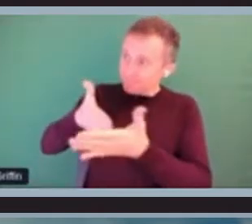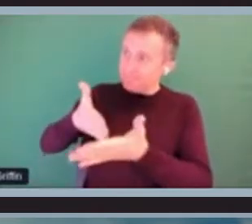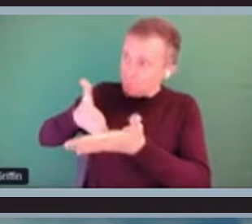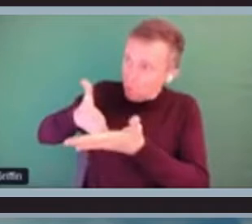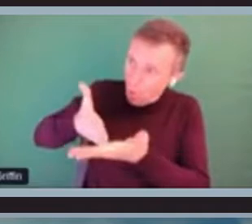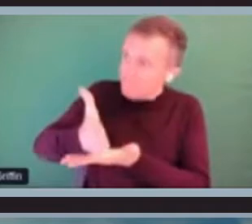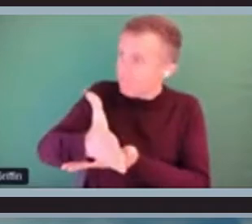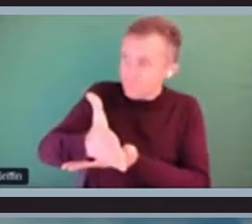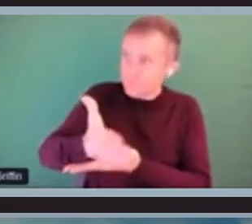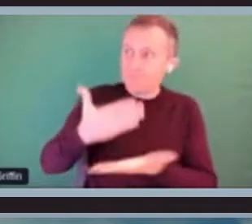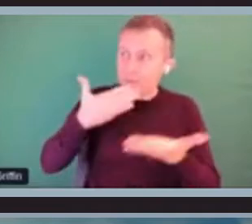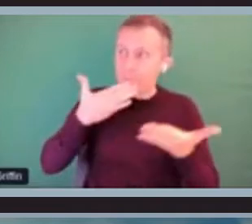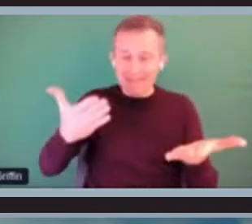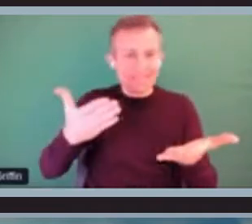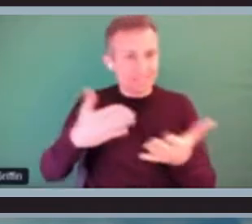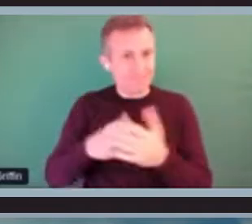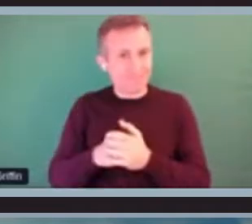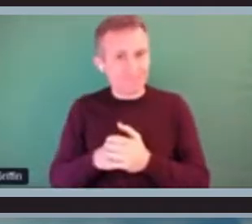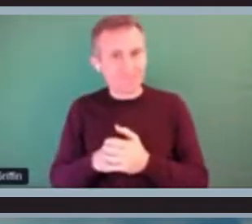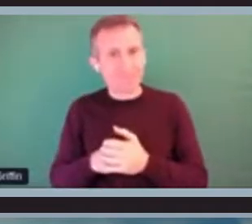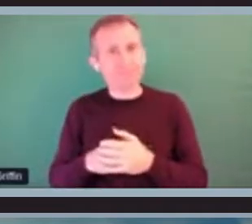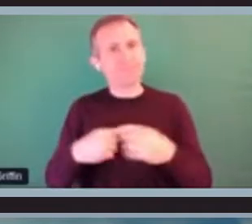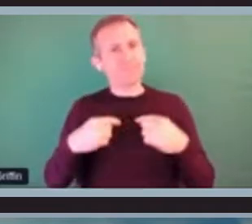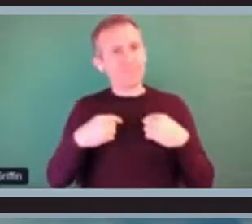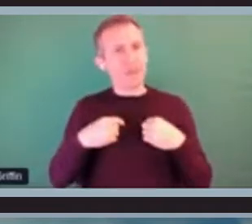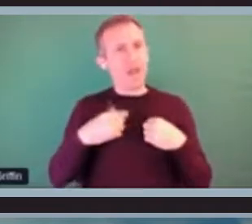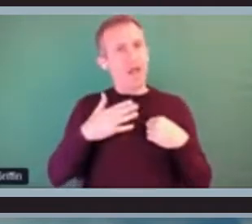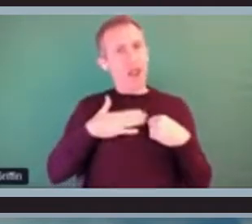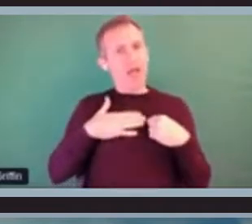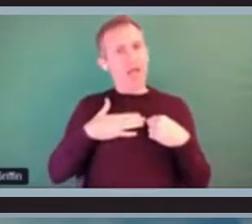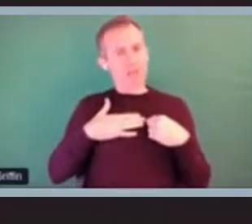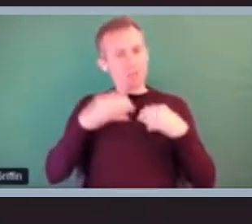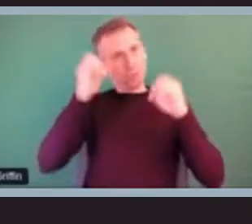For me, the key is finding a set of steps we can use to solve these puzzles.